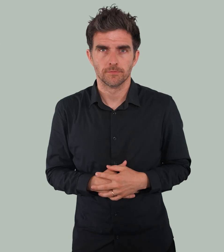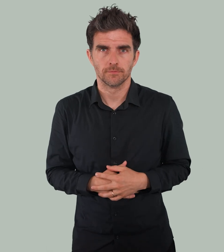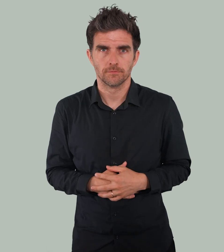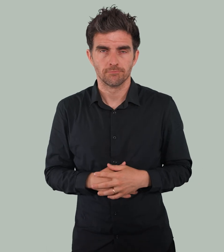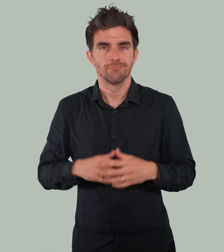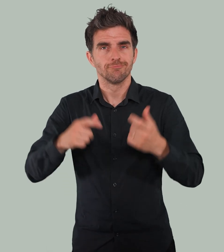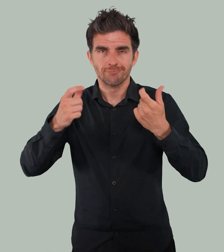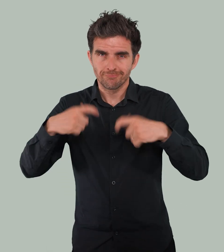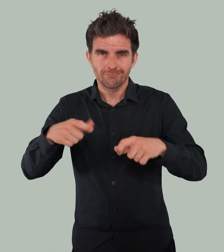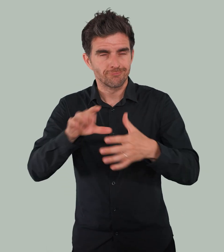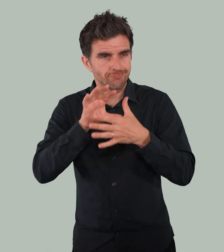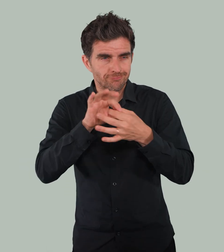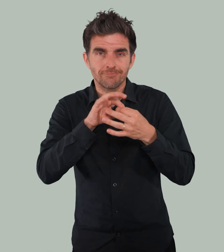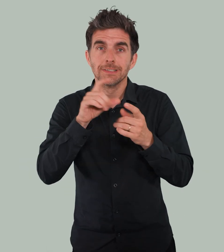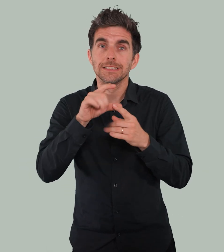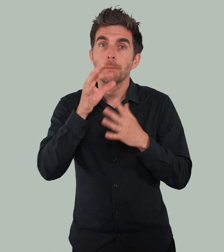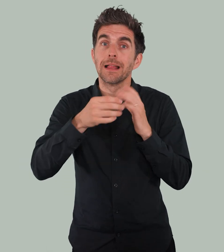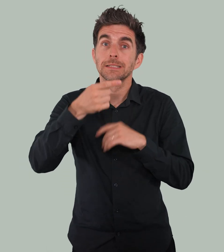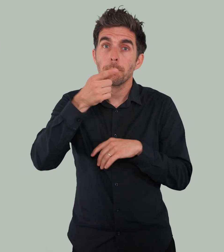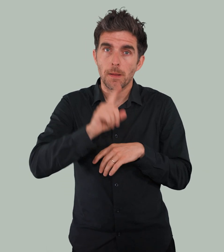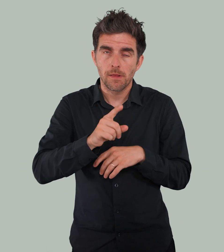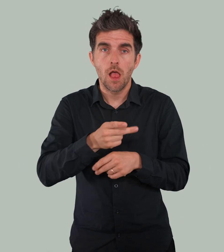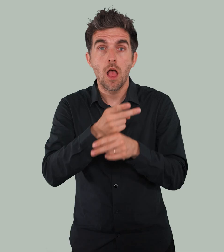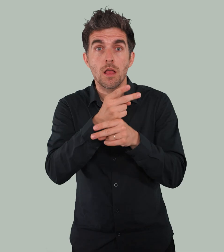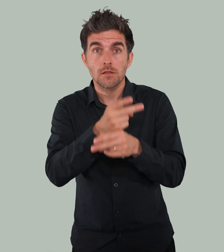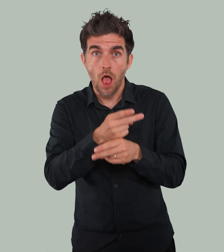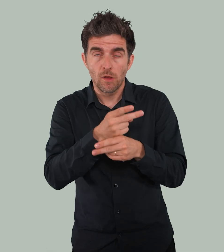73. Ongoing engagement with disabled people, carers,